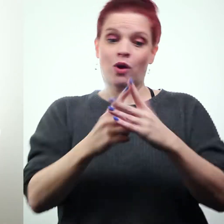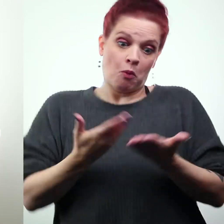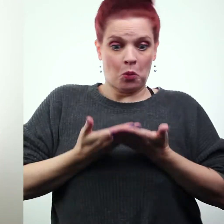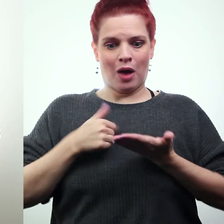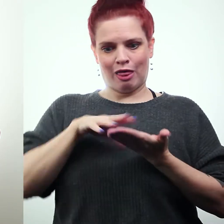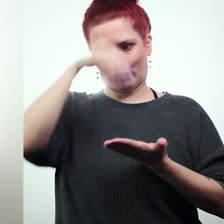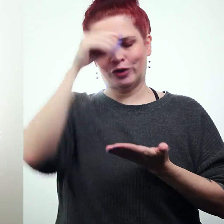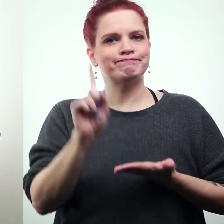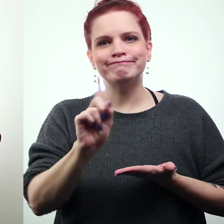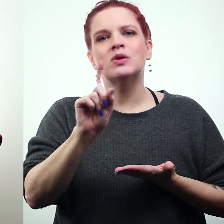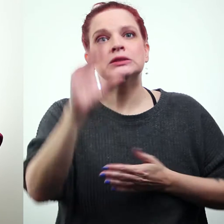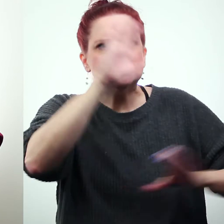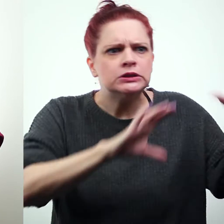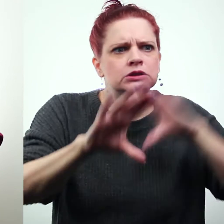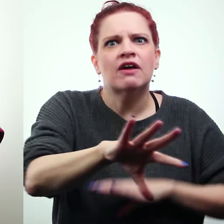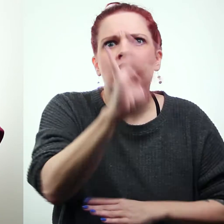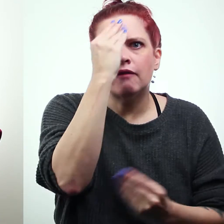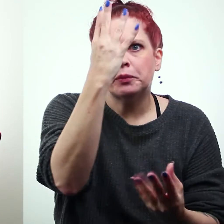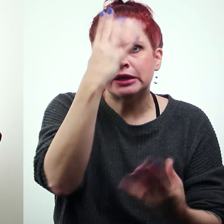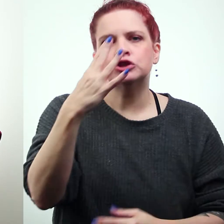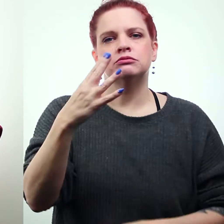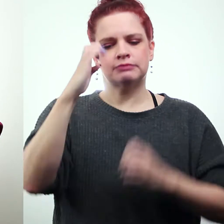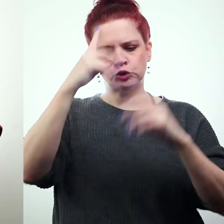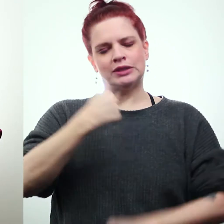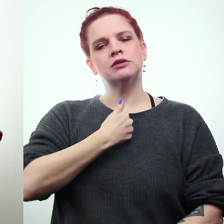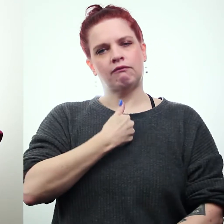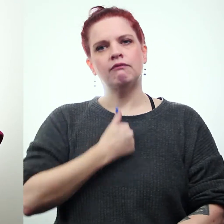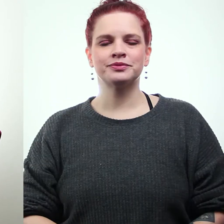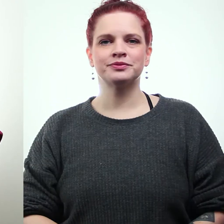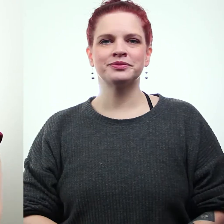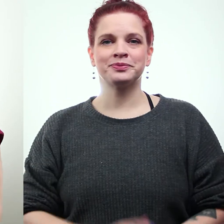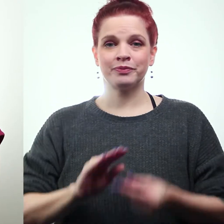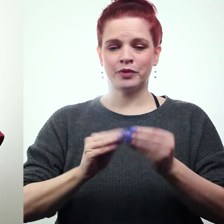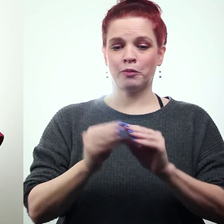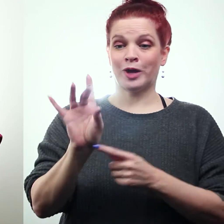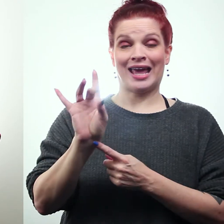going to come to us, that we have to do the work and educate ourselves so that we can educate others. Tip number eight is to show up.